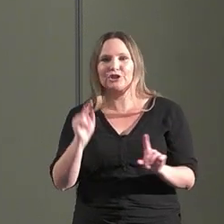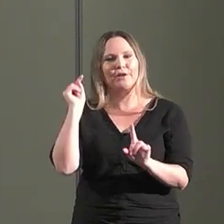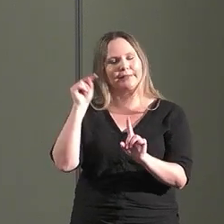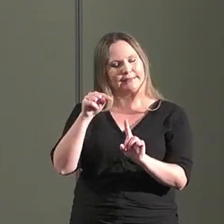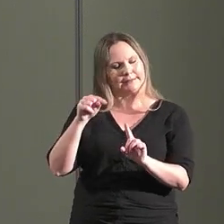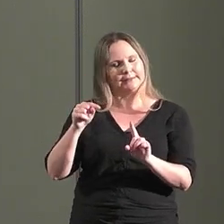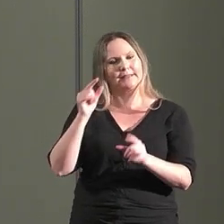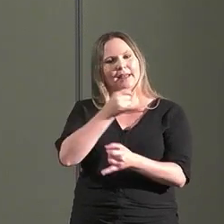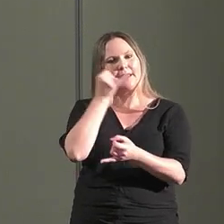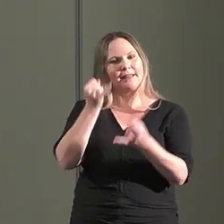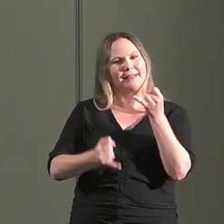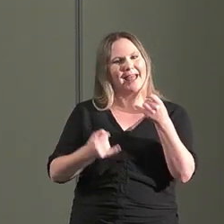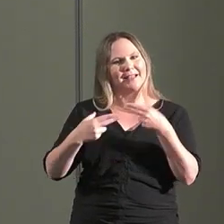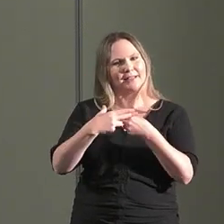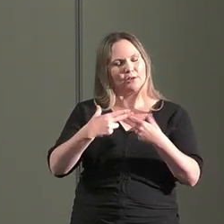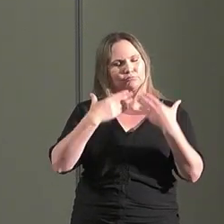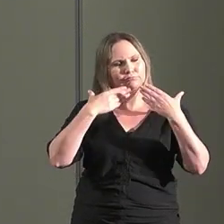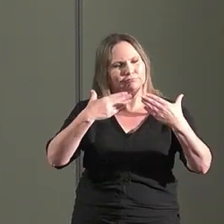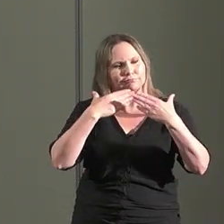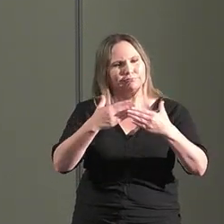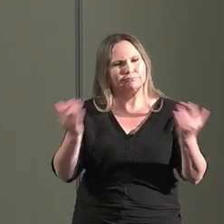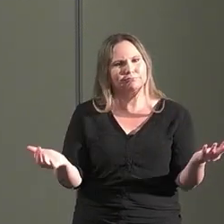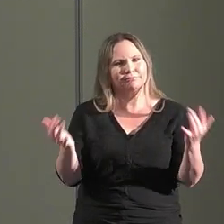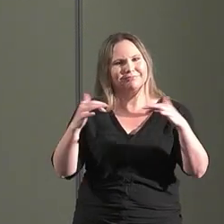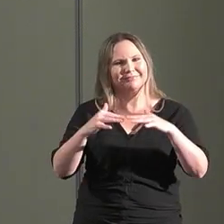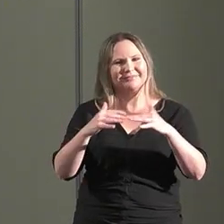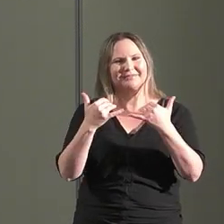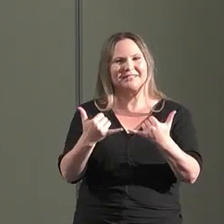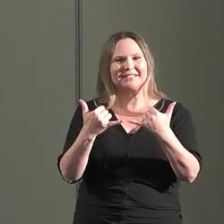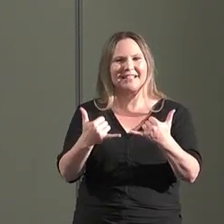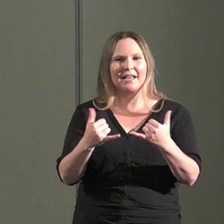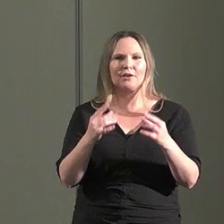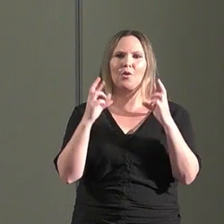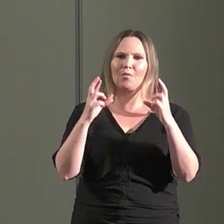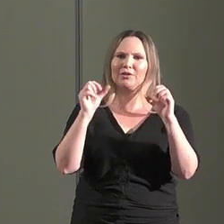I appreciate you joining us today. And hopefully you could join us this afternoon as well.